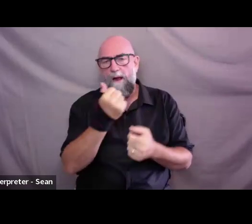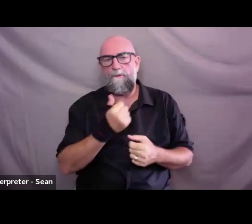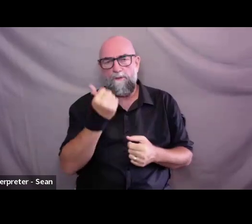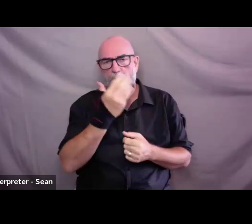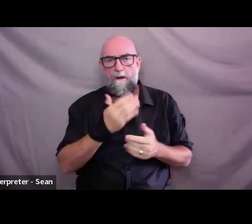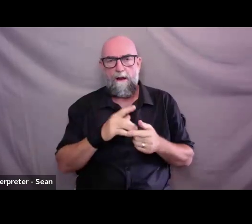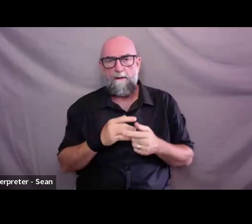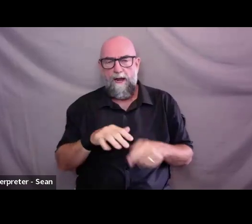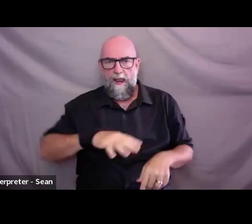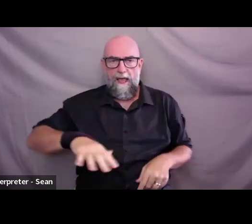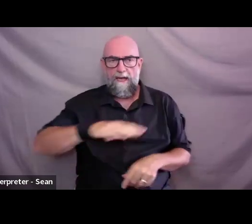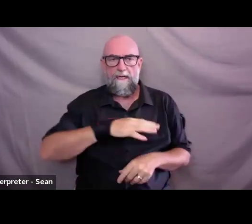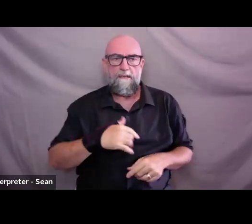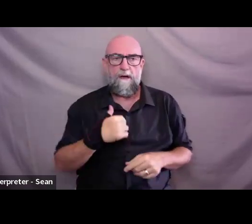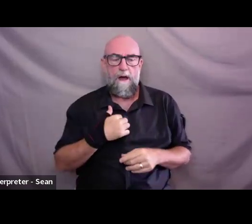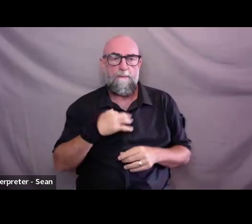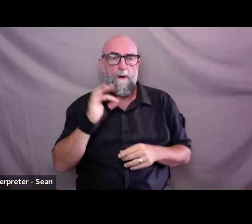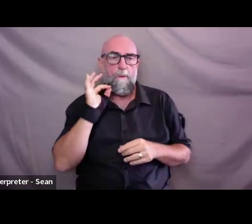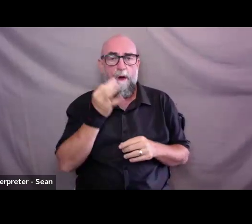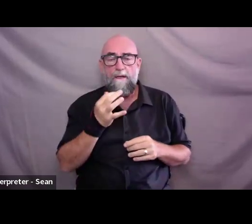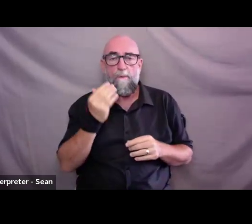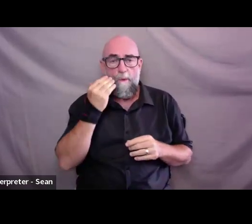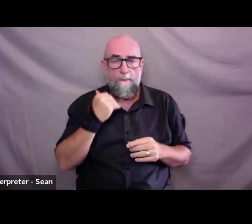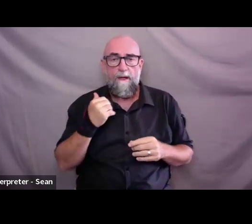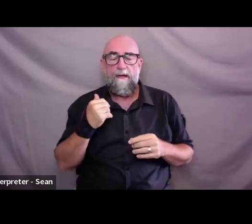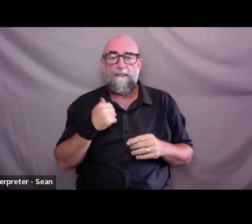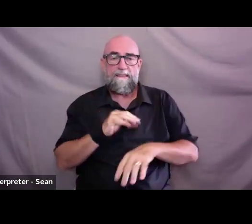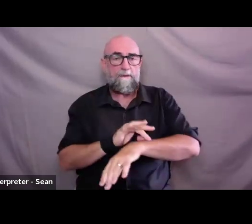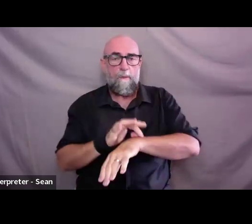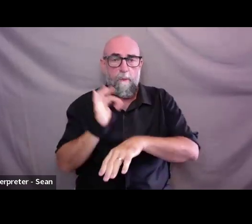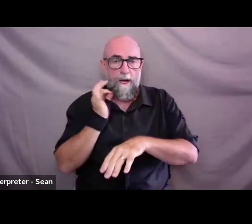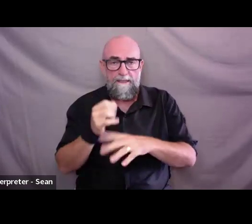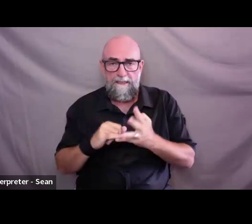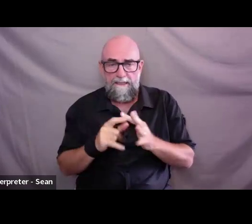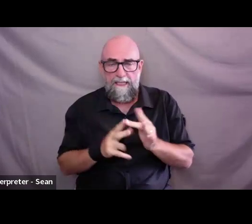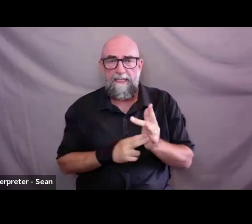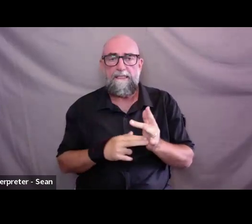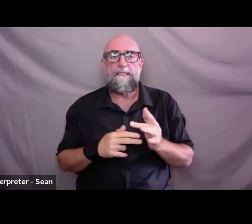Aboriginal and.